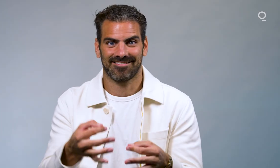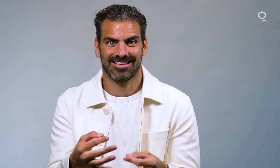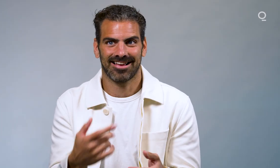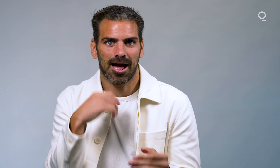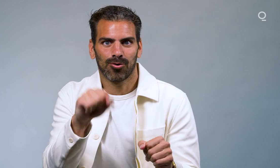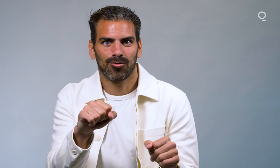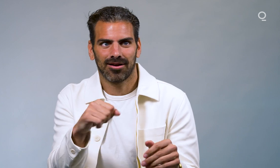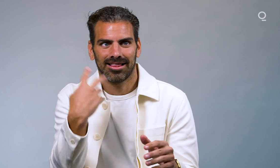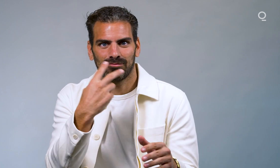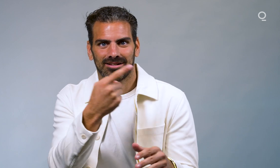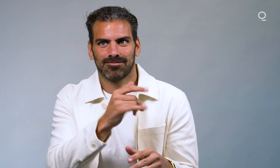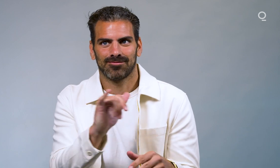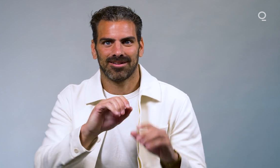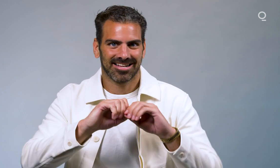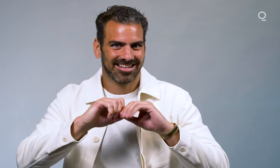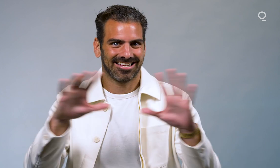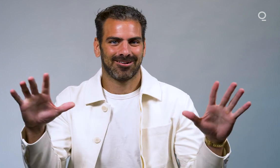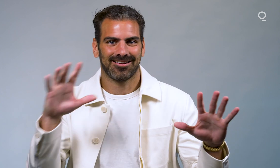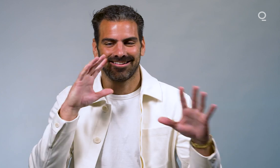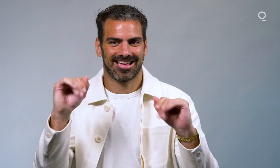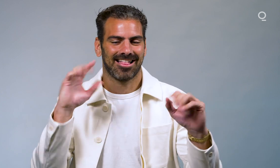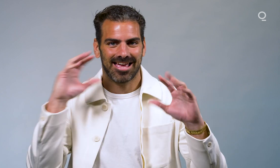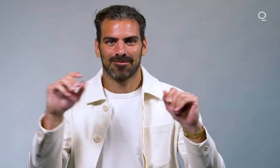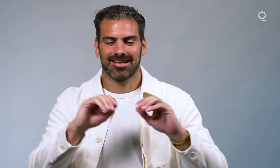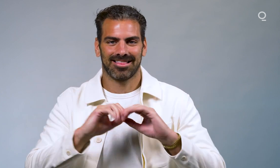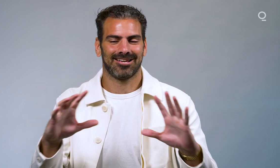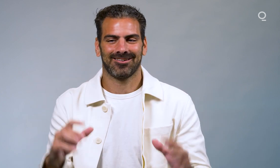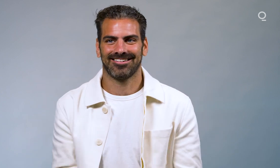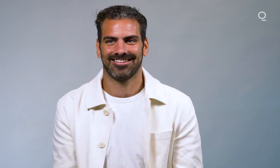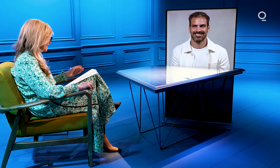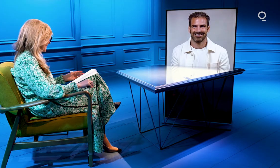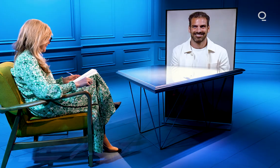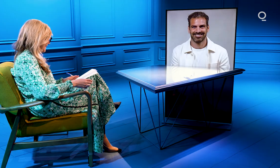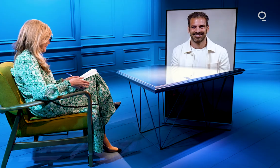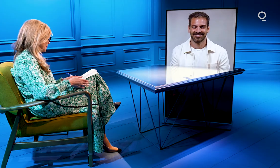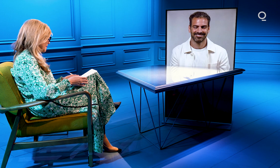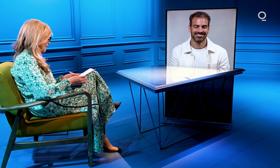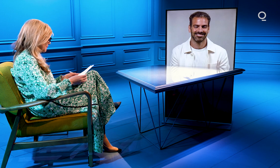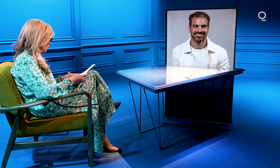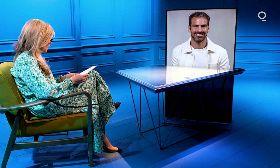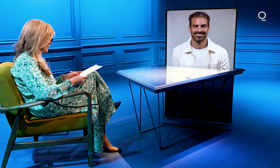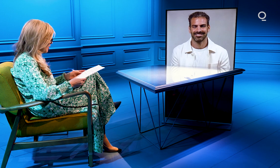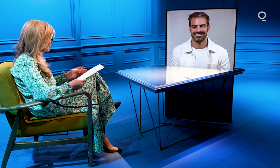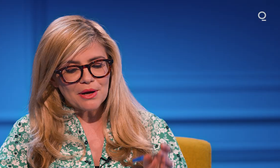Right. Definitely, definitely immediately. And I could lip read him on the, on the cameras as well. It was loud, clear as day. It was, yeah. Well, quite the moment.